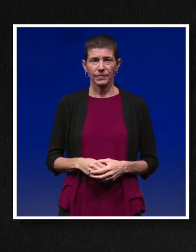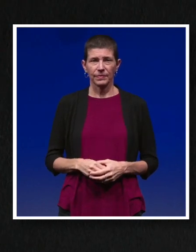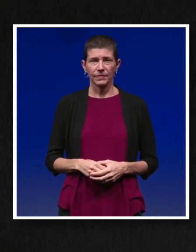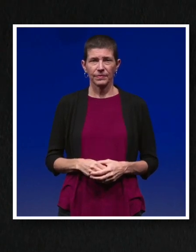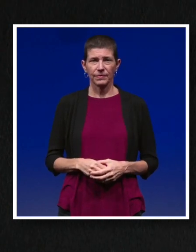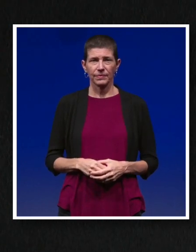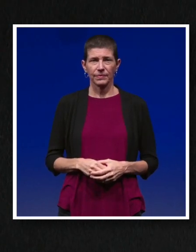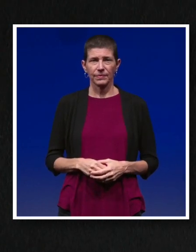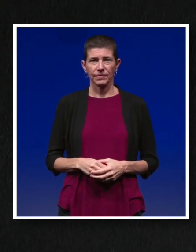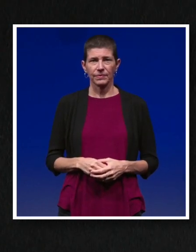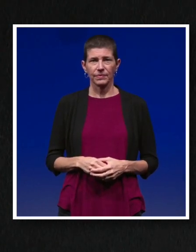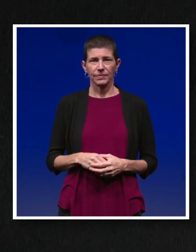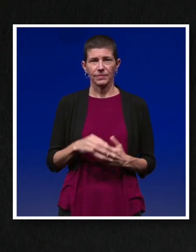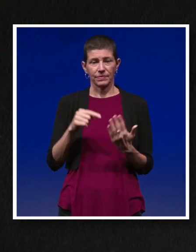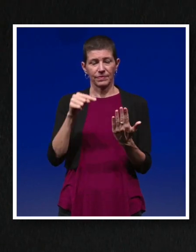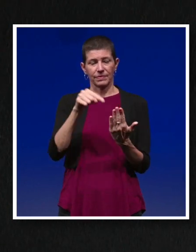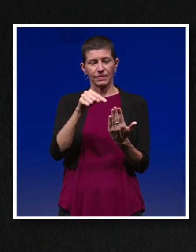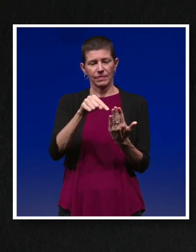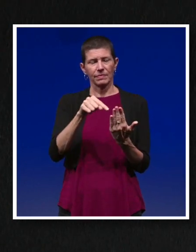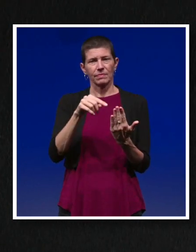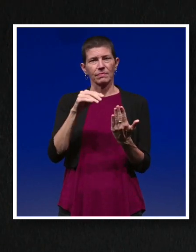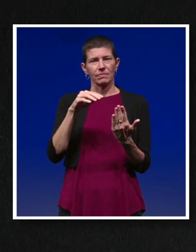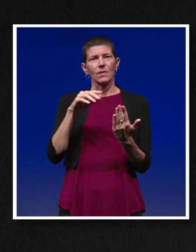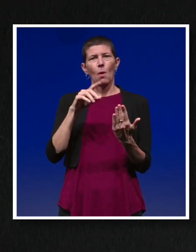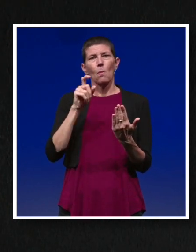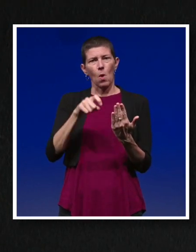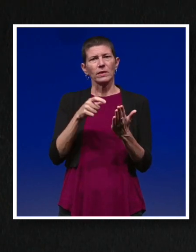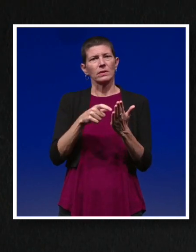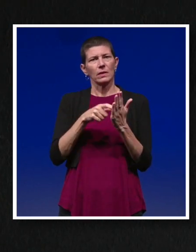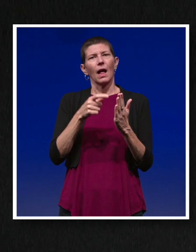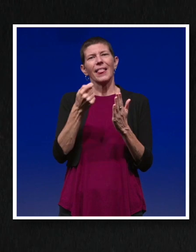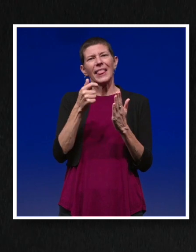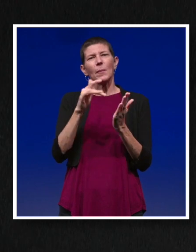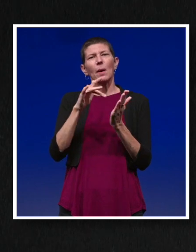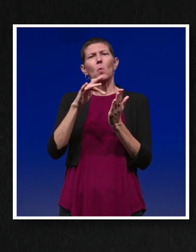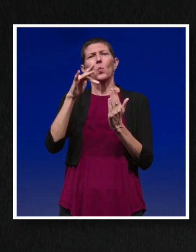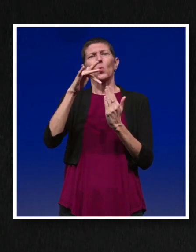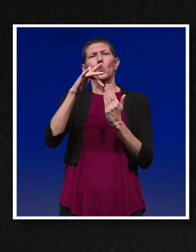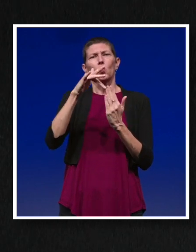This button is a physical button and requires a small amount of pressure to activate.